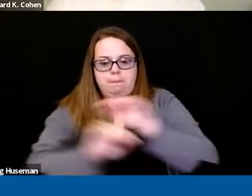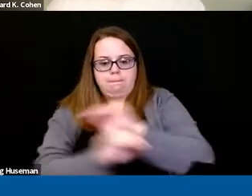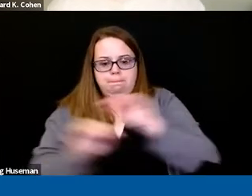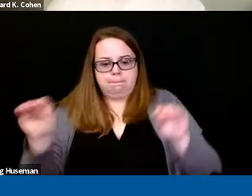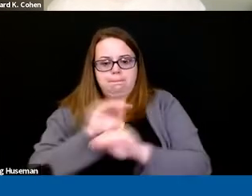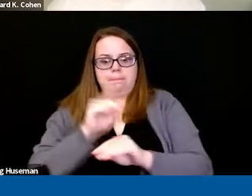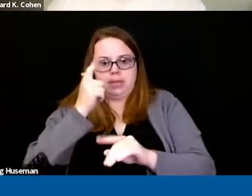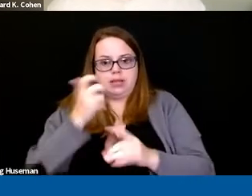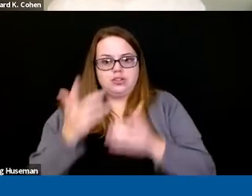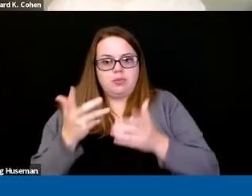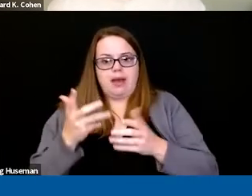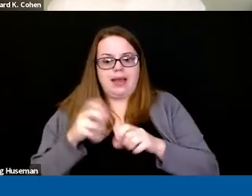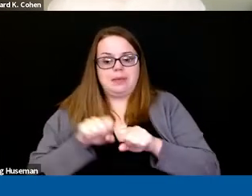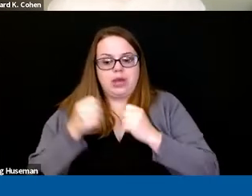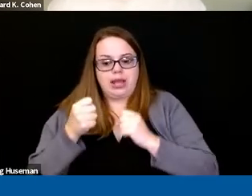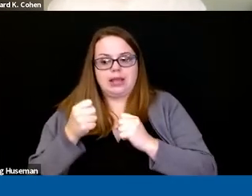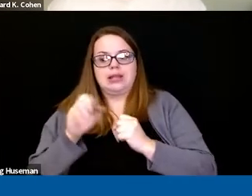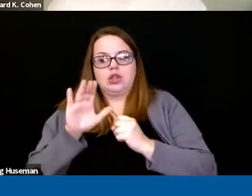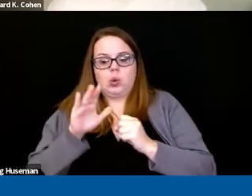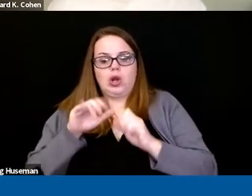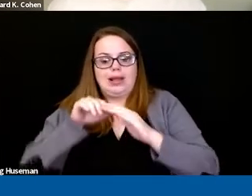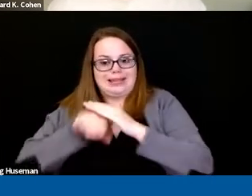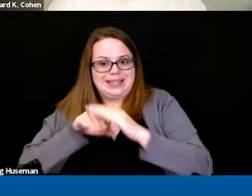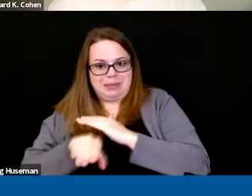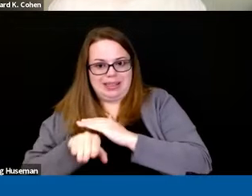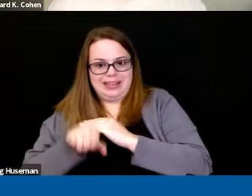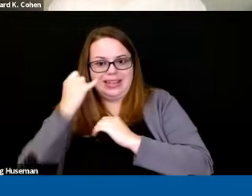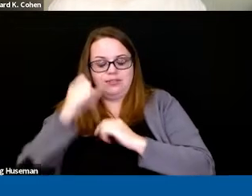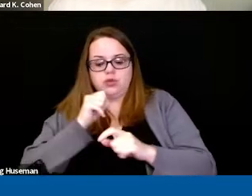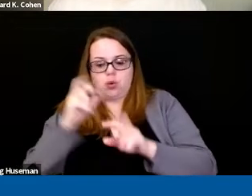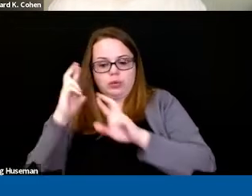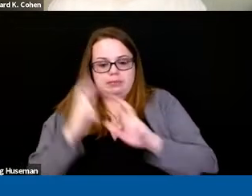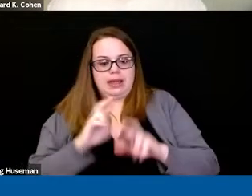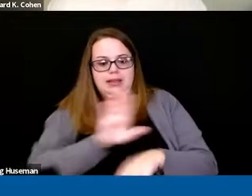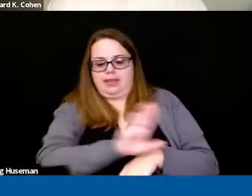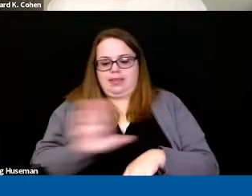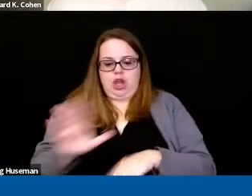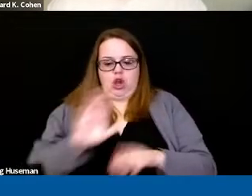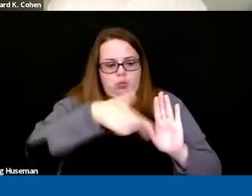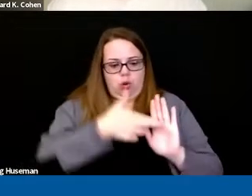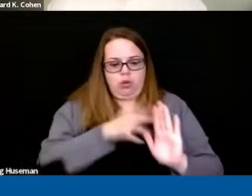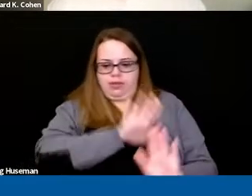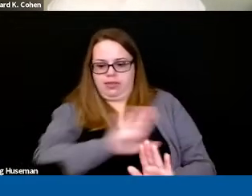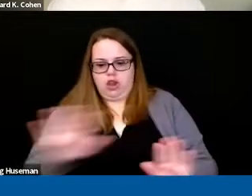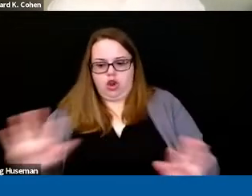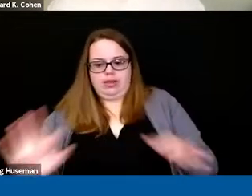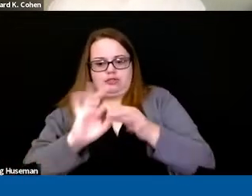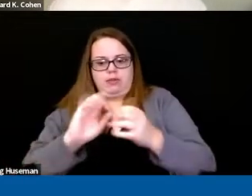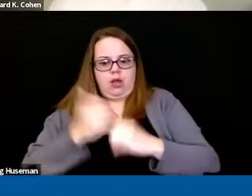your well-intended accessibility if you don't respect the parent child relationship of roles. Detailed information on how to use roles